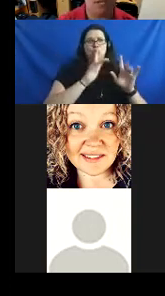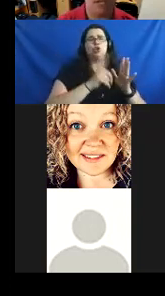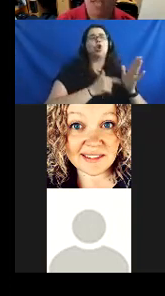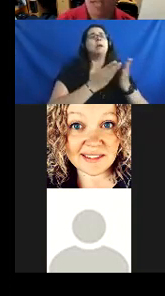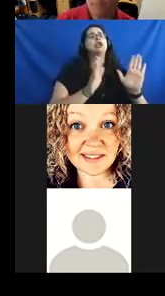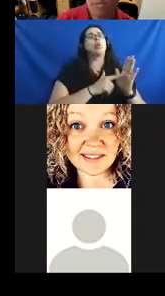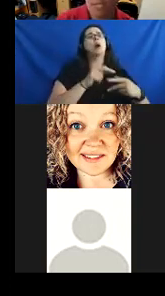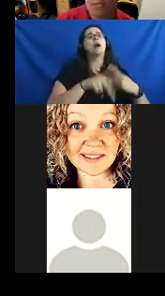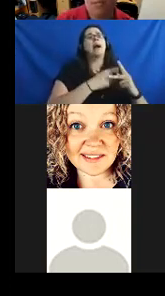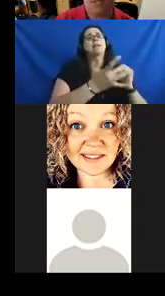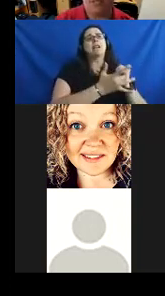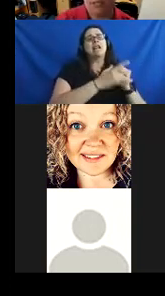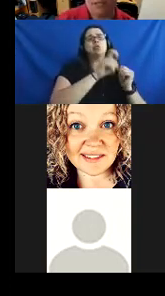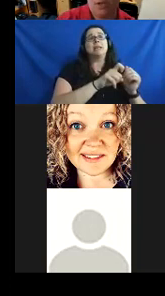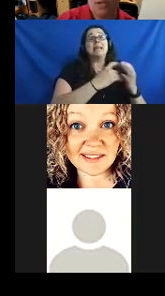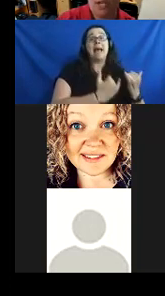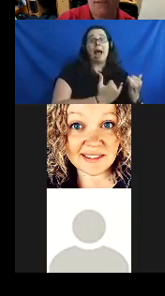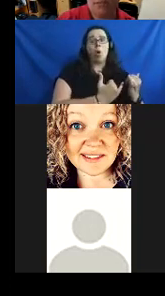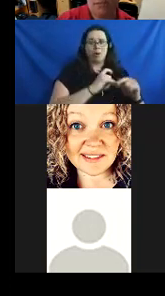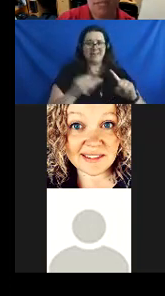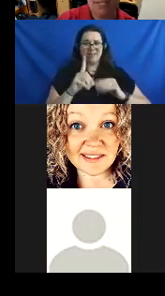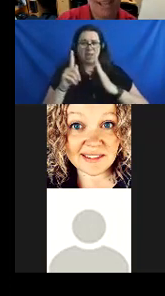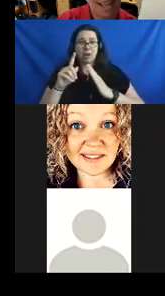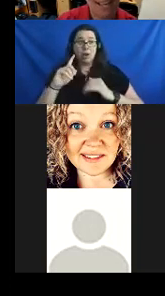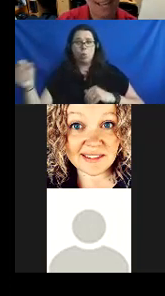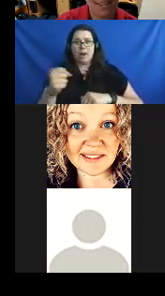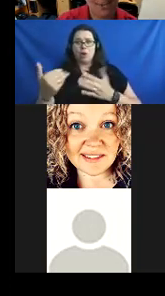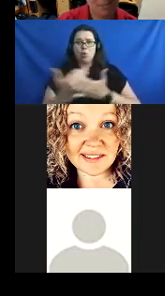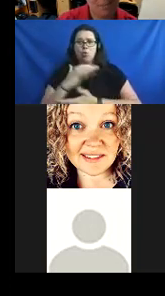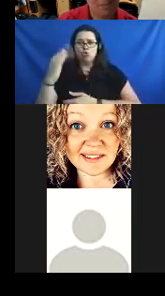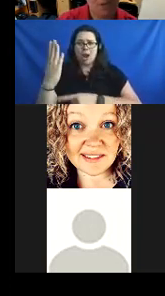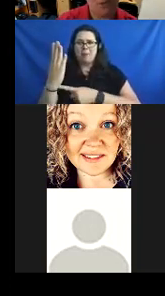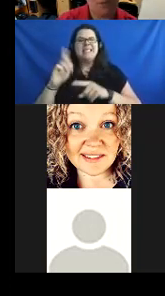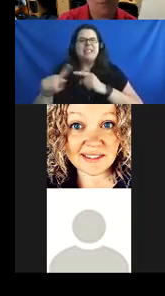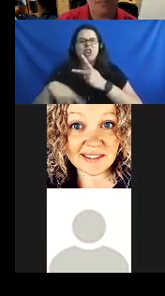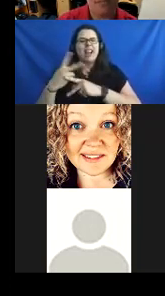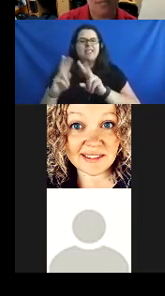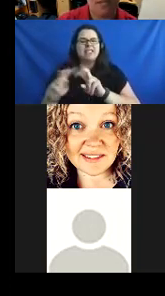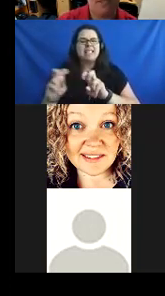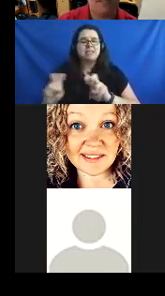AT THE BEGINNING BECAUSE THEY ALREADY HAVE THOSE IN PLACE. AND IT COULD ALSO MEAN THEY MAY NEED DIFFERENT